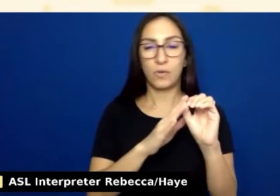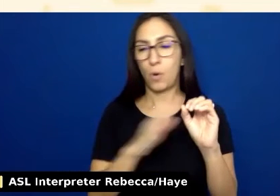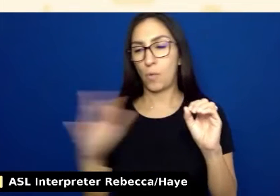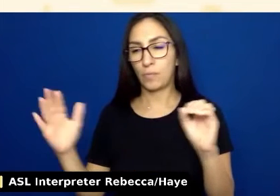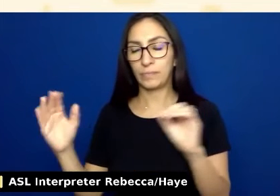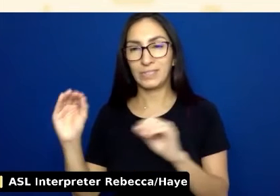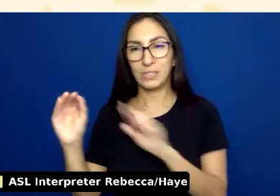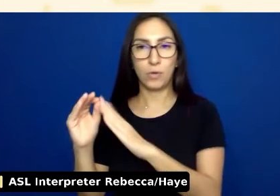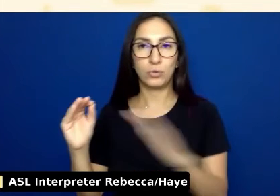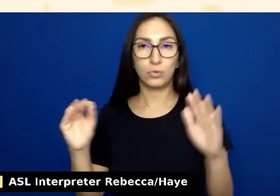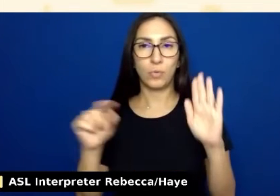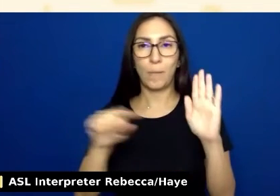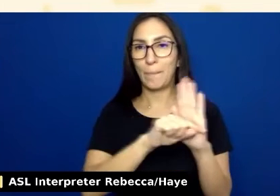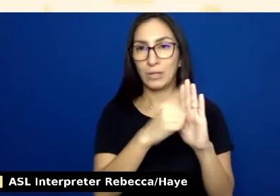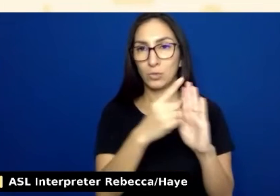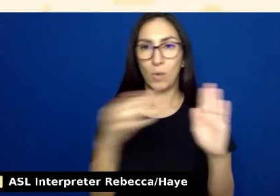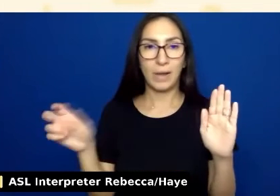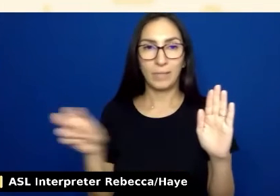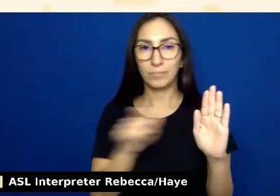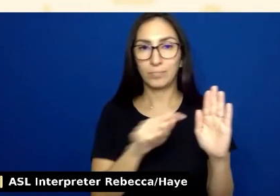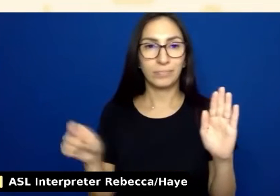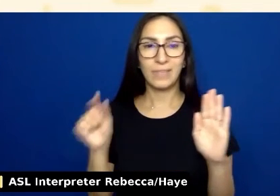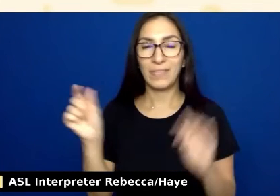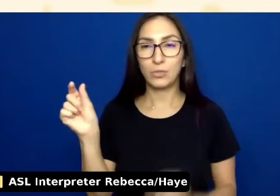And this is done with JavaScript and the roving tab index method.